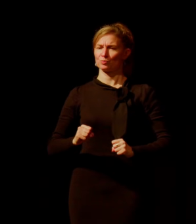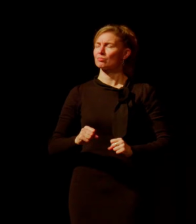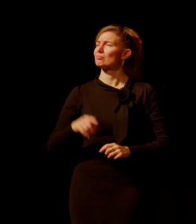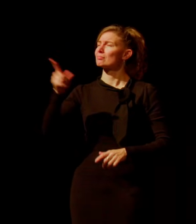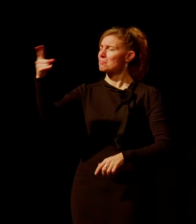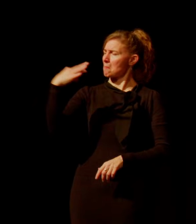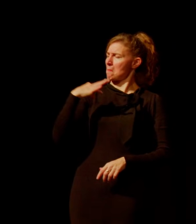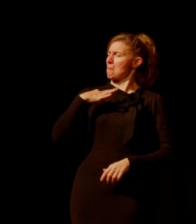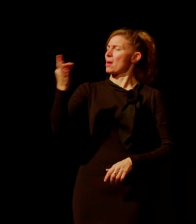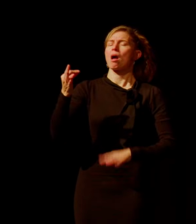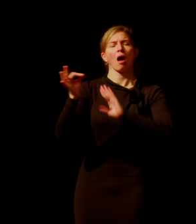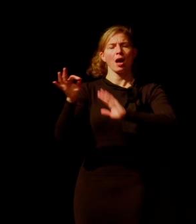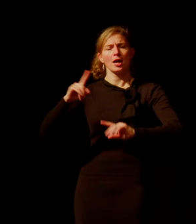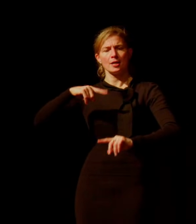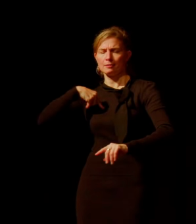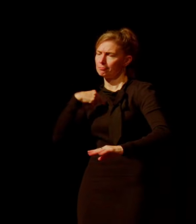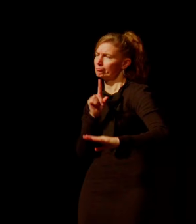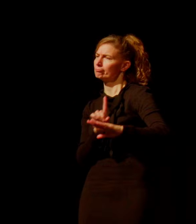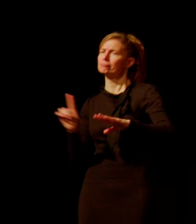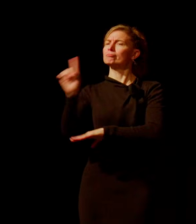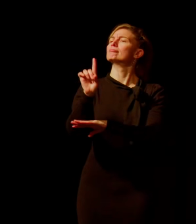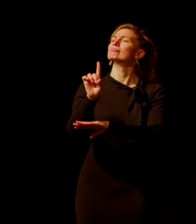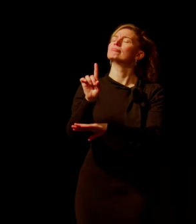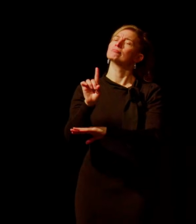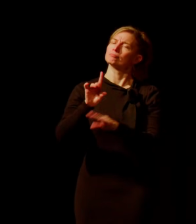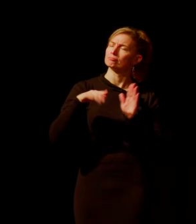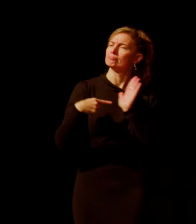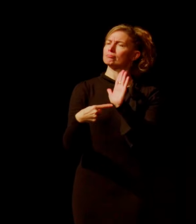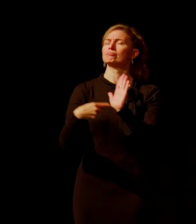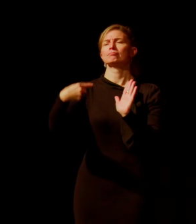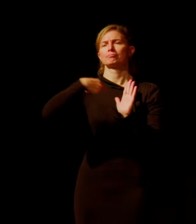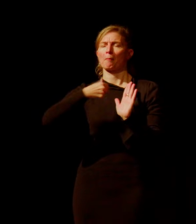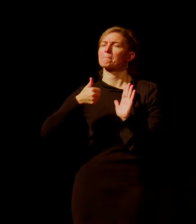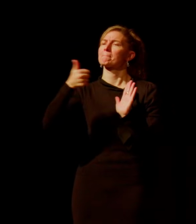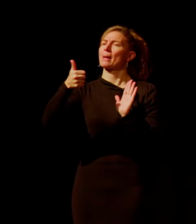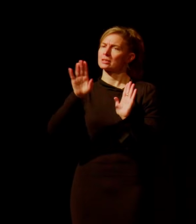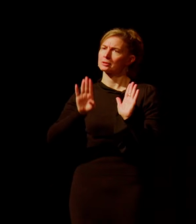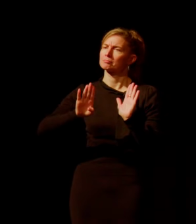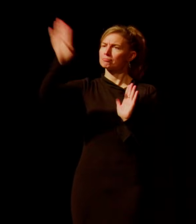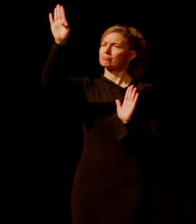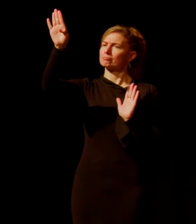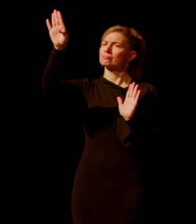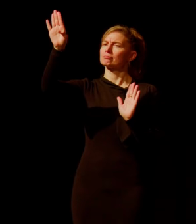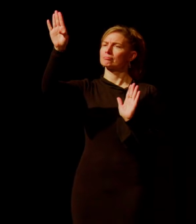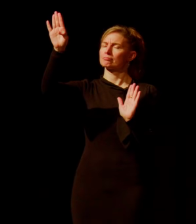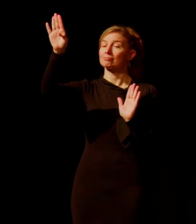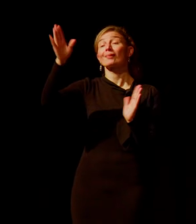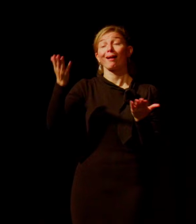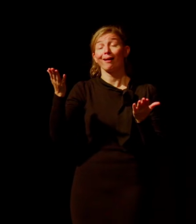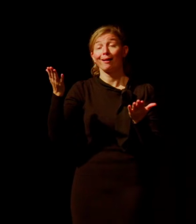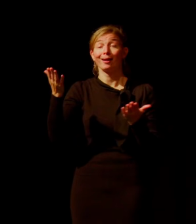She stepped up and made her case confidently as the best candidate. And of course, she got the job.